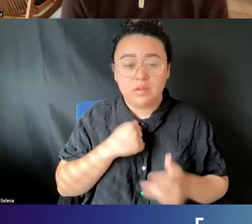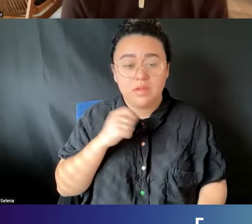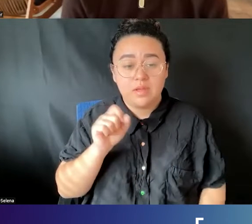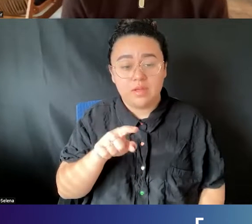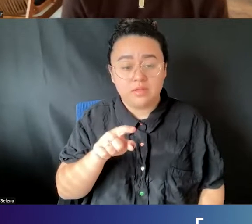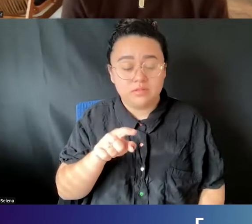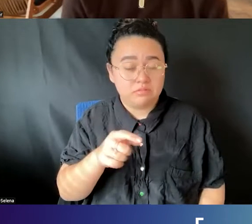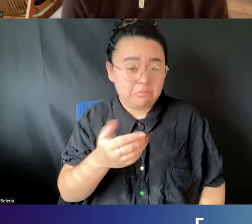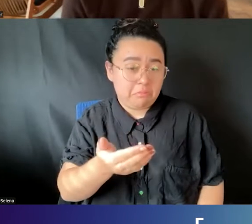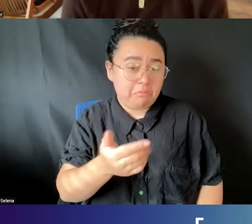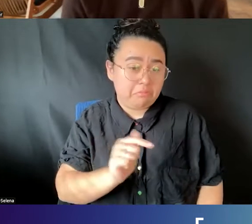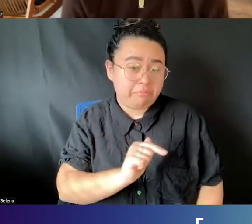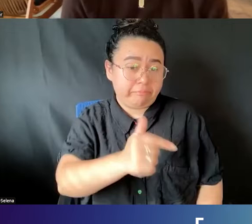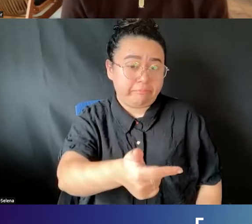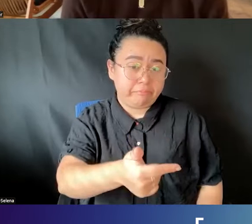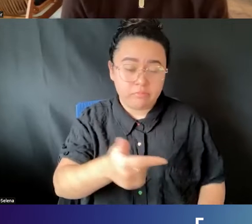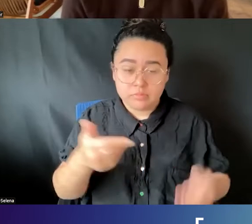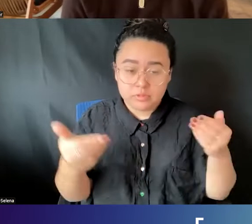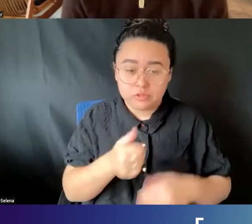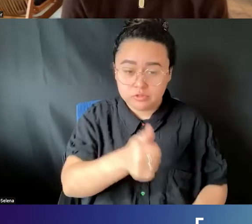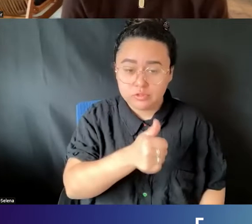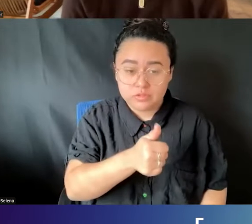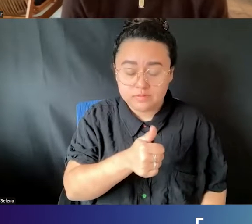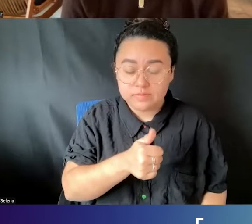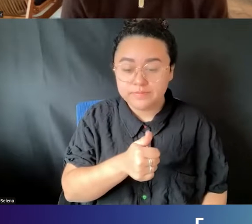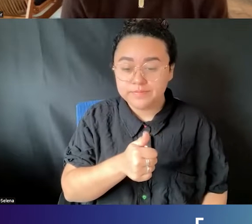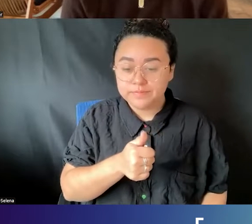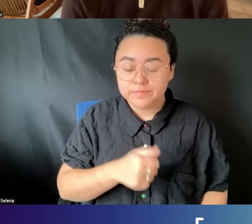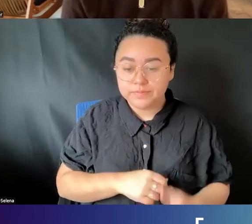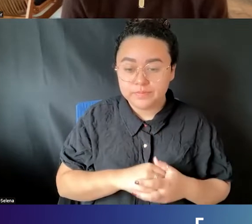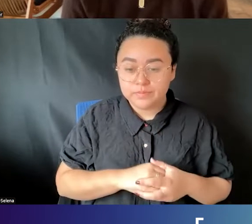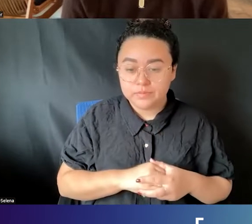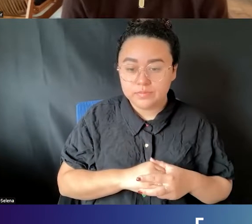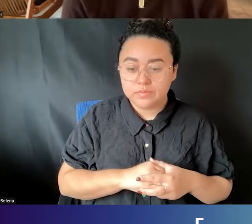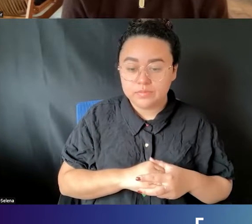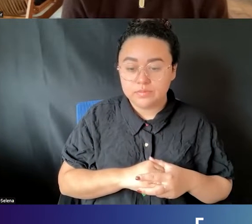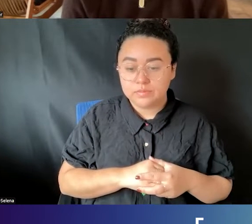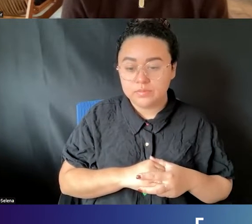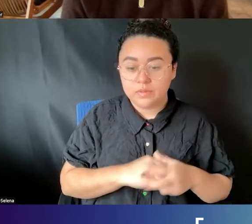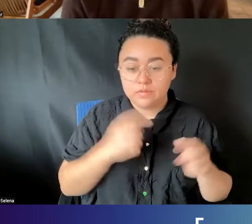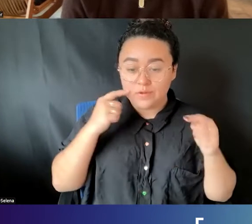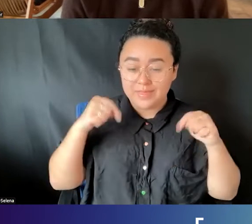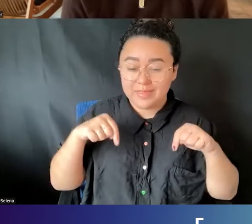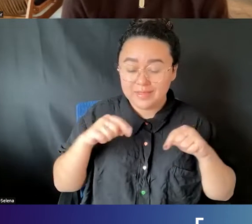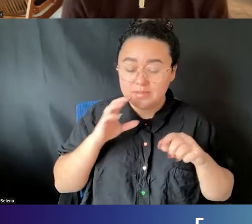take the opportunity to introduce yourselves. And it would be, I think, in the context of this conversation, helpful to know